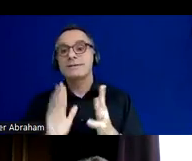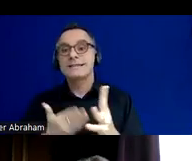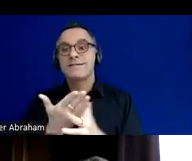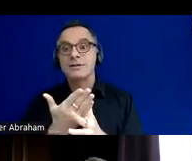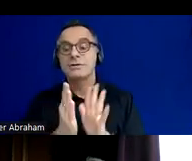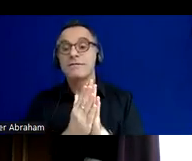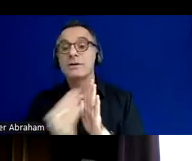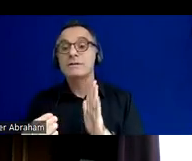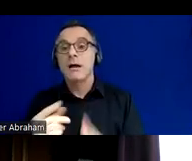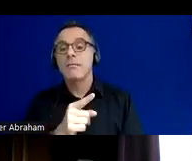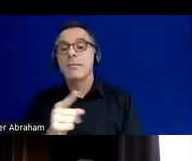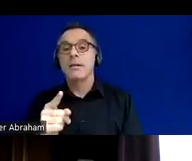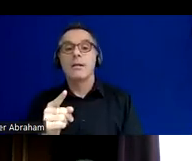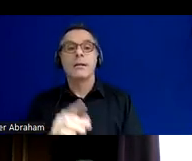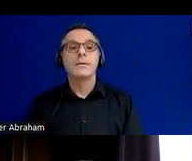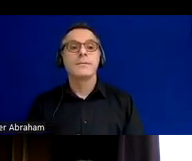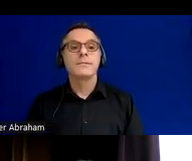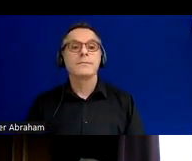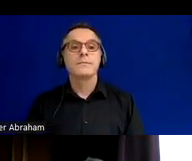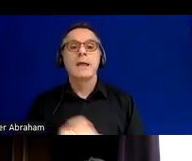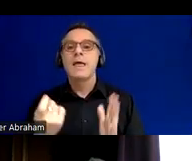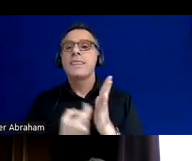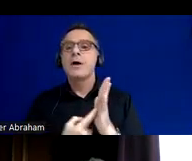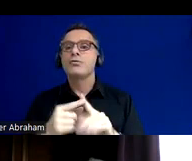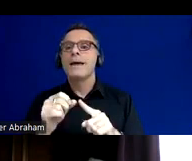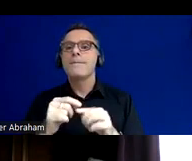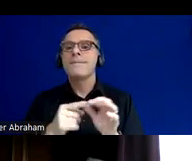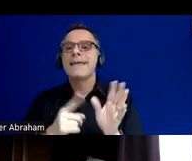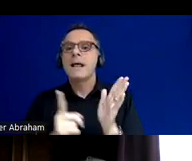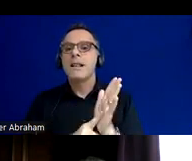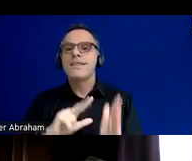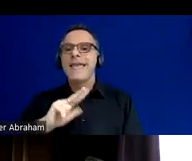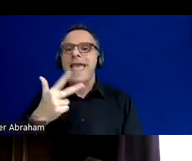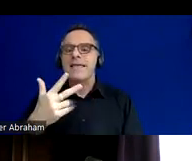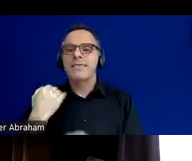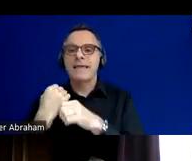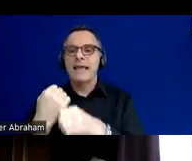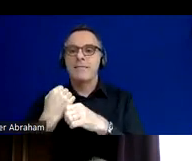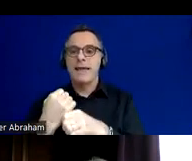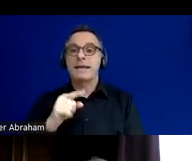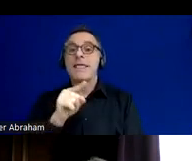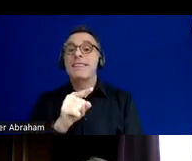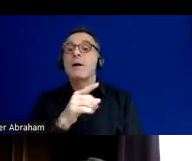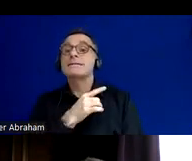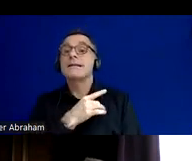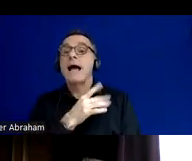have been the Repeal of the 8th Campaign, that was obviously in Ireland in order to change the